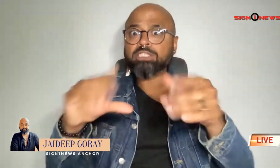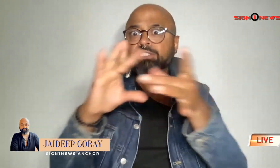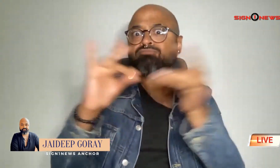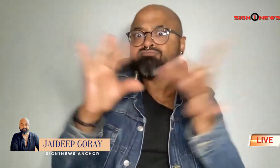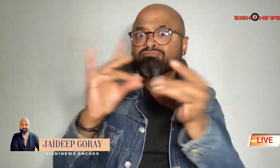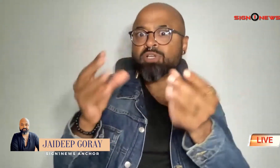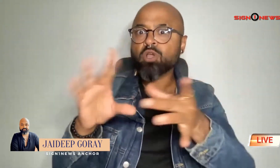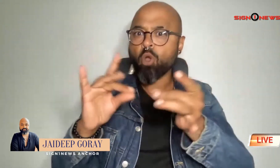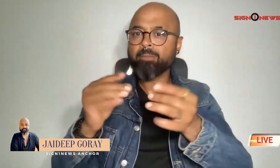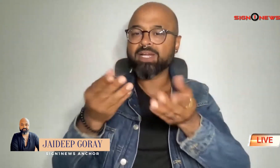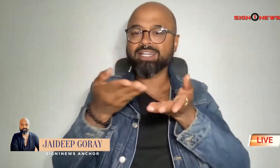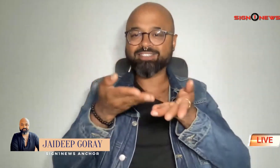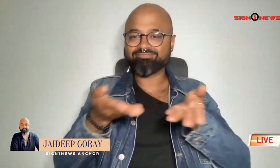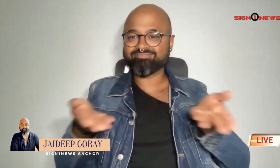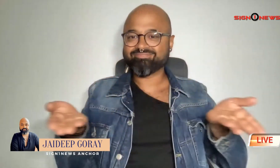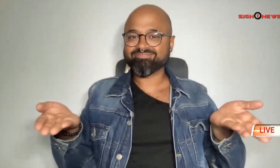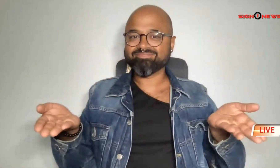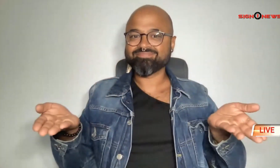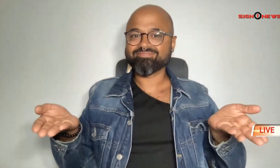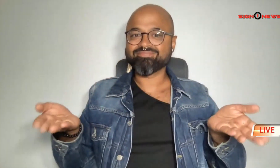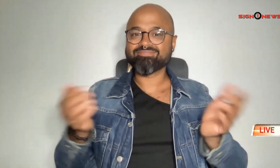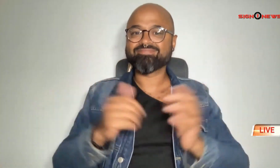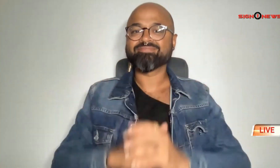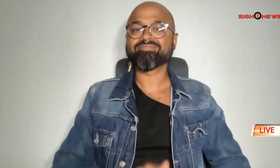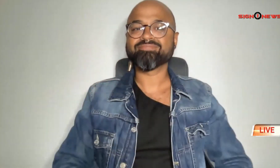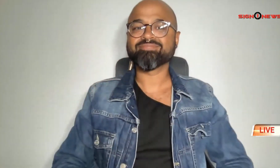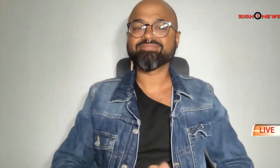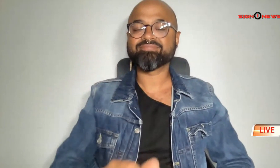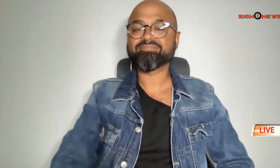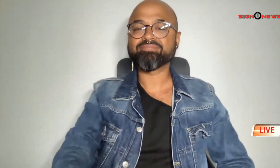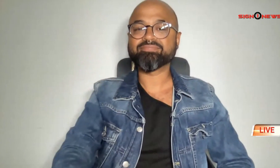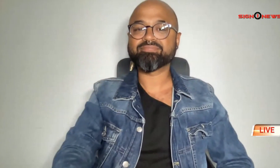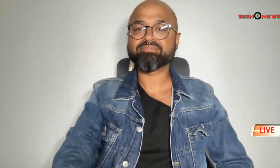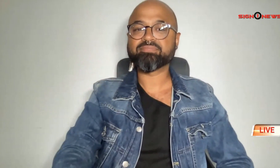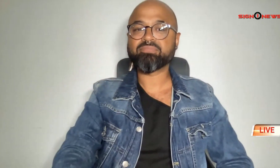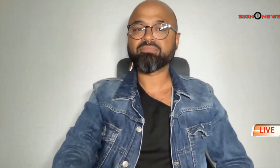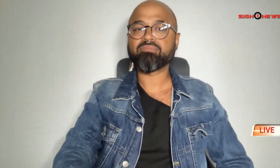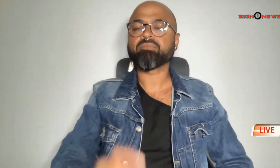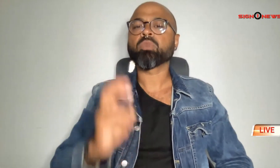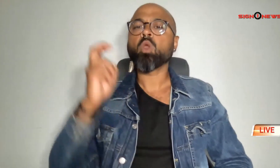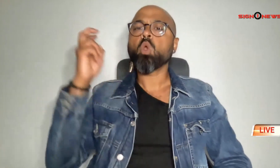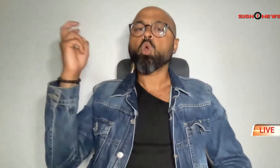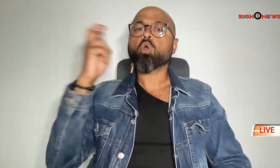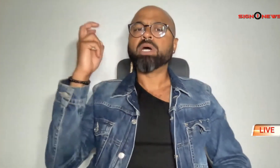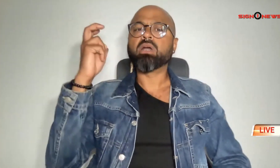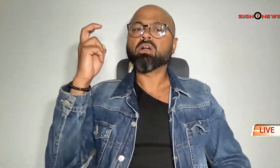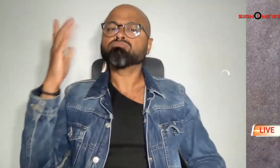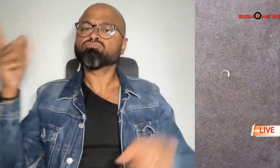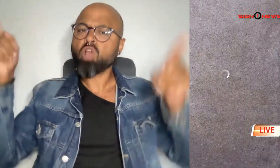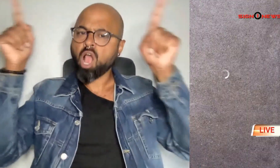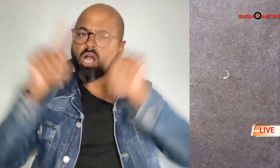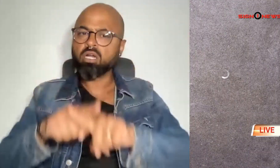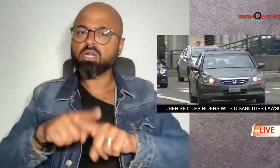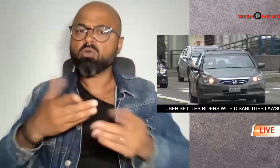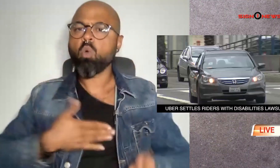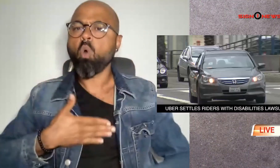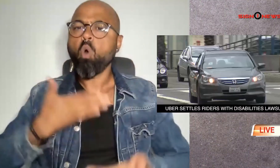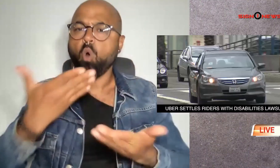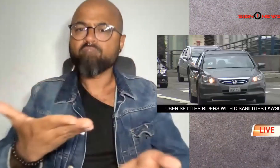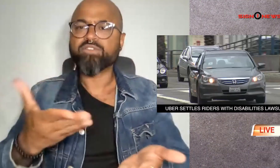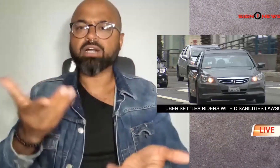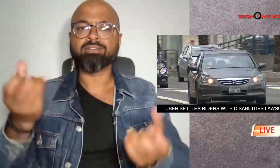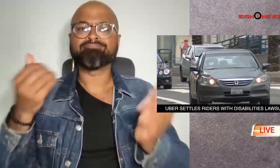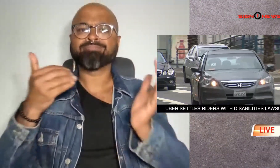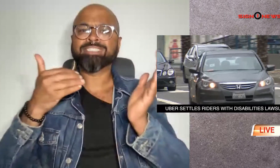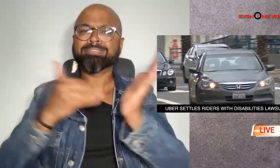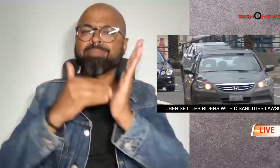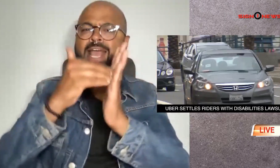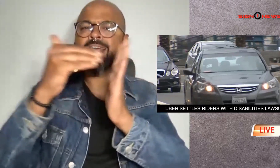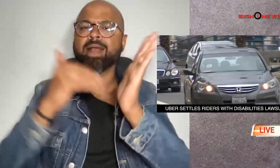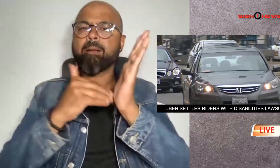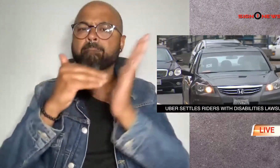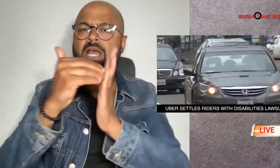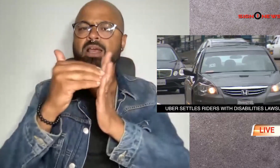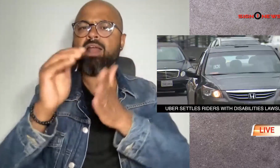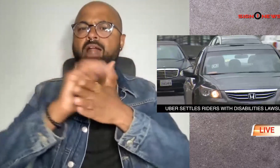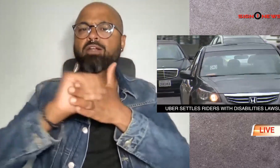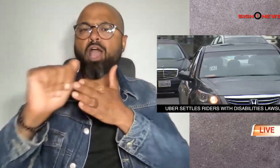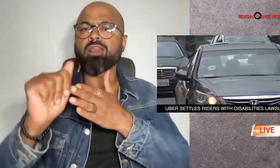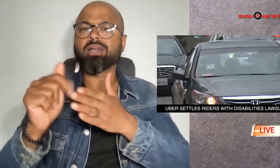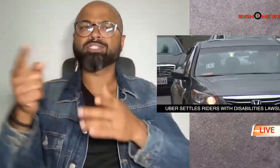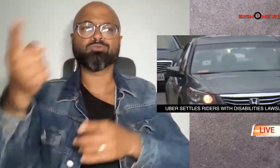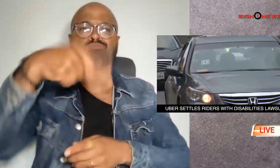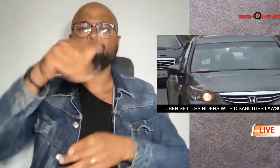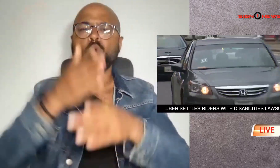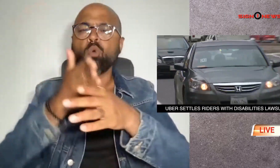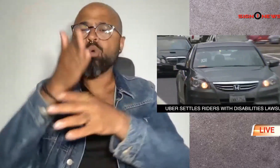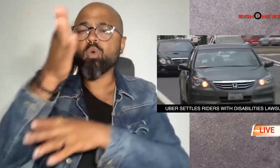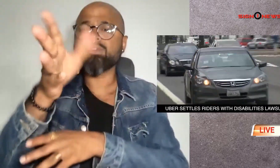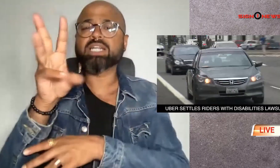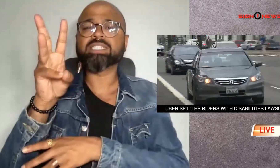may add it at the bottom of the screen Uberhas agreed to offer several million dollars